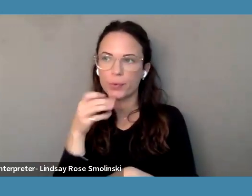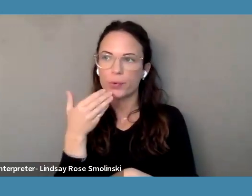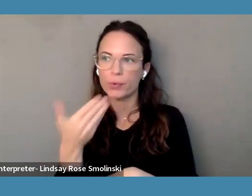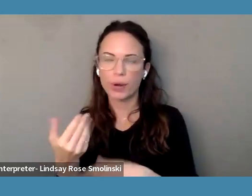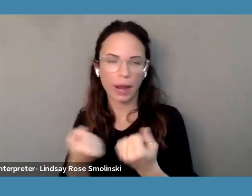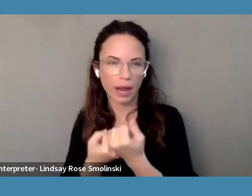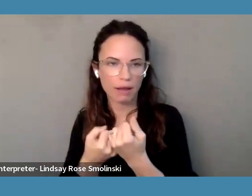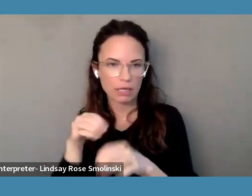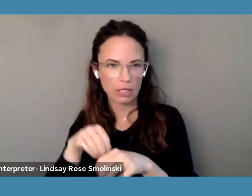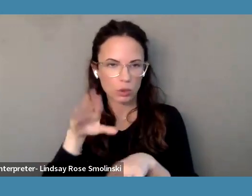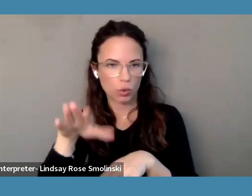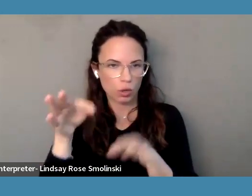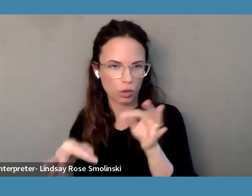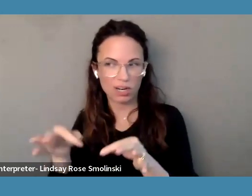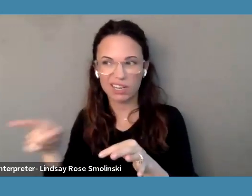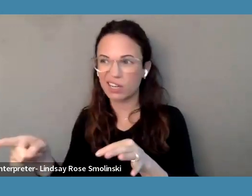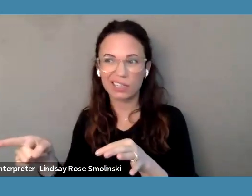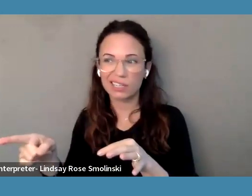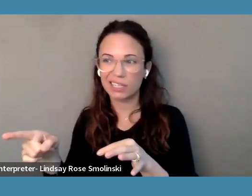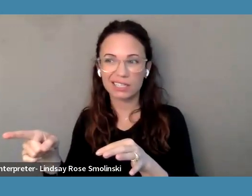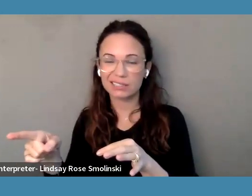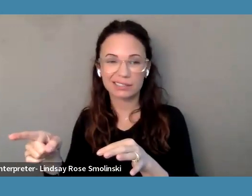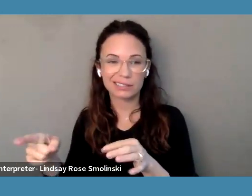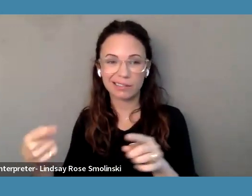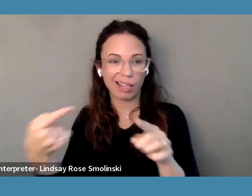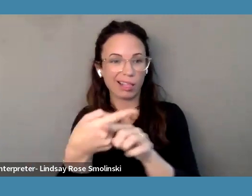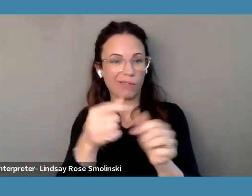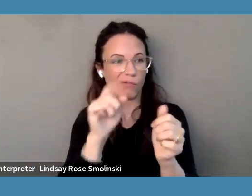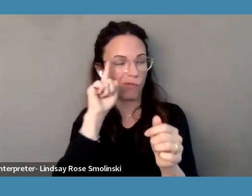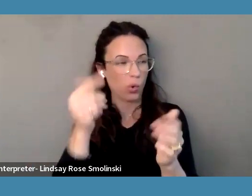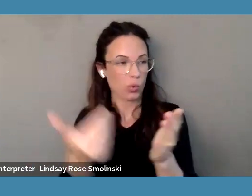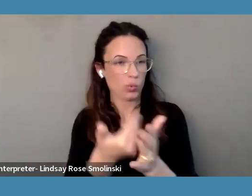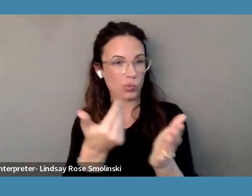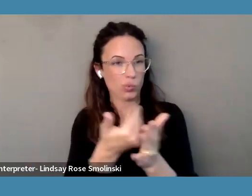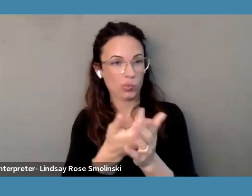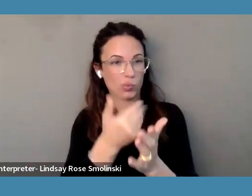in your case is no longer available for that rescheduled date?